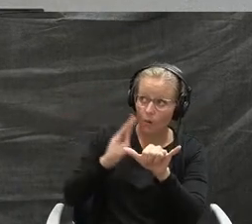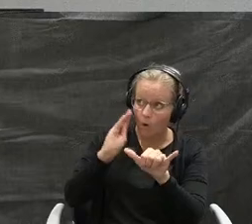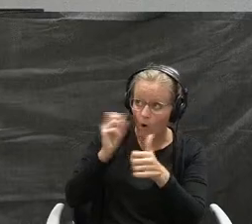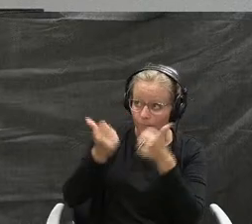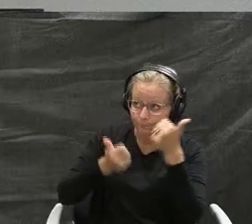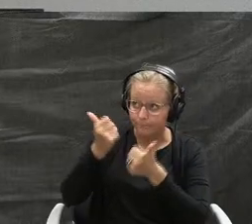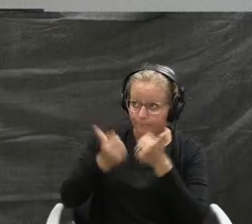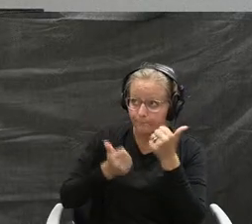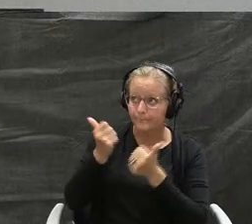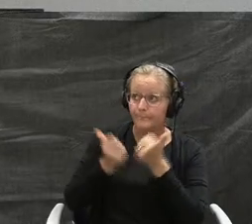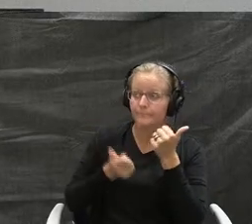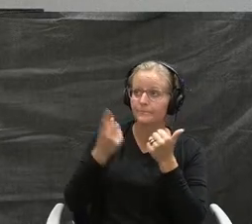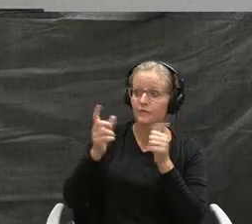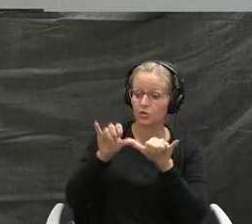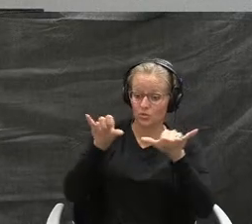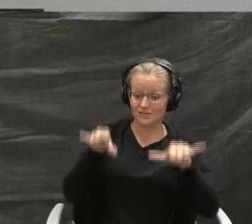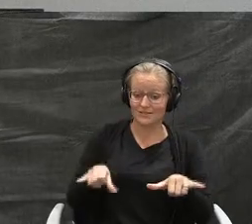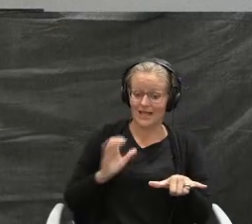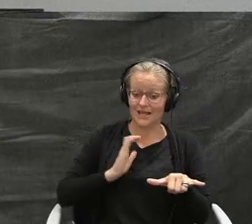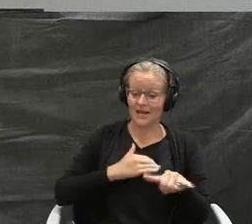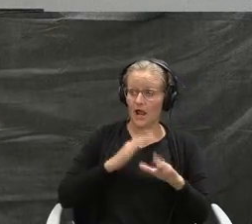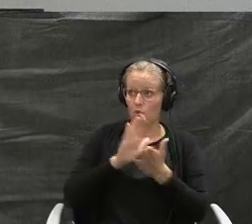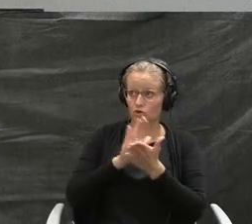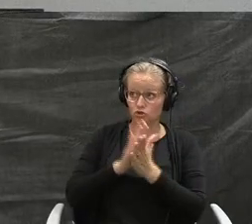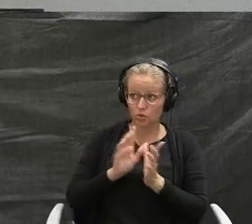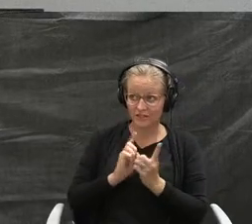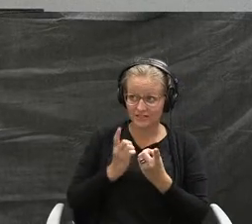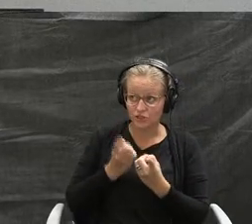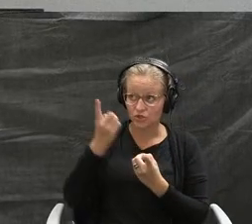you gonna stay in Minne, Tonka or you gonna do something else?